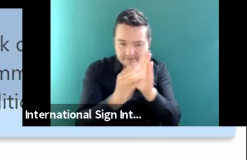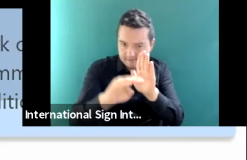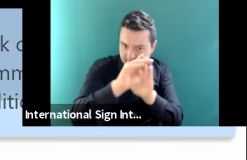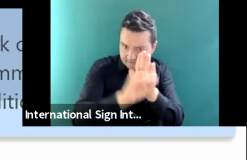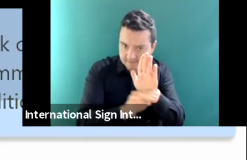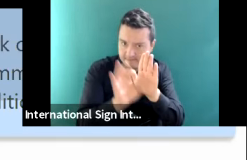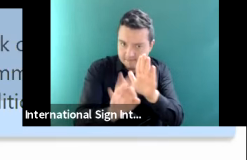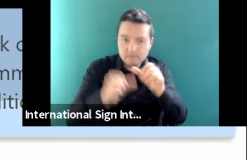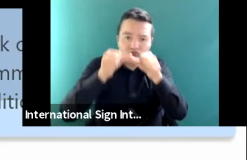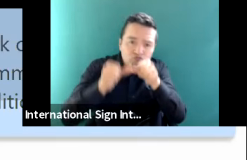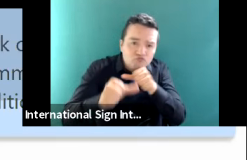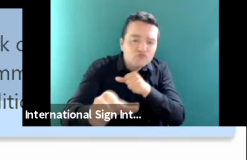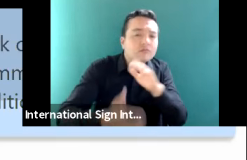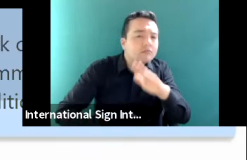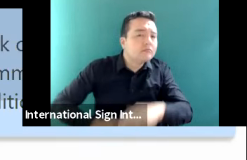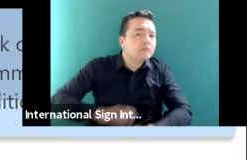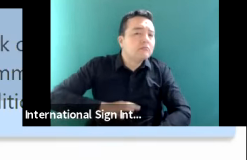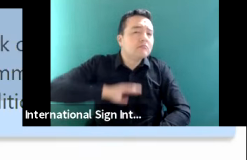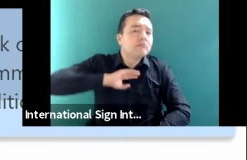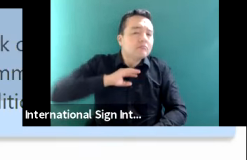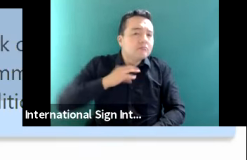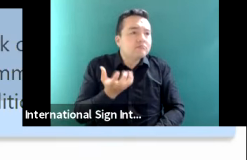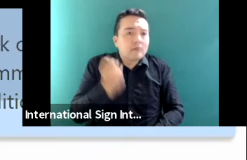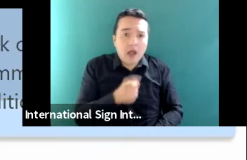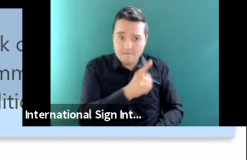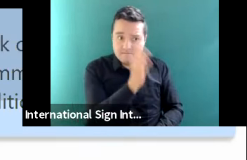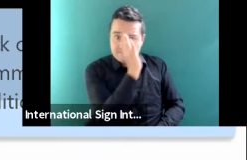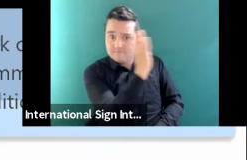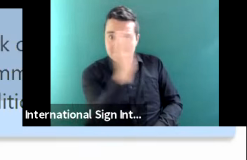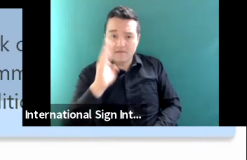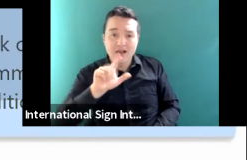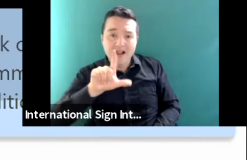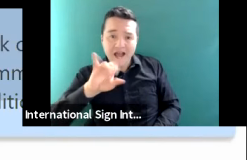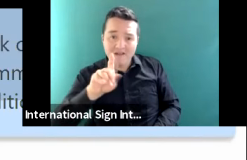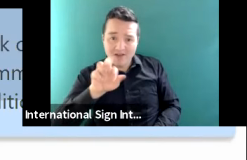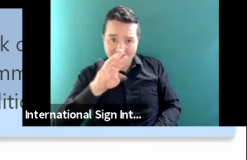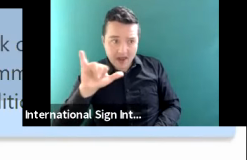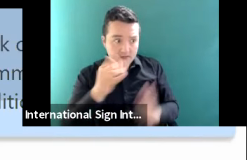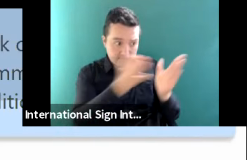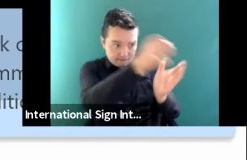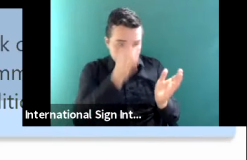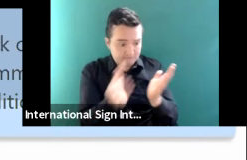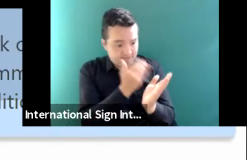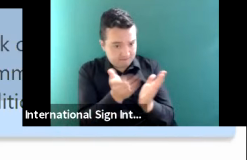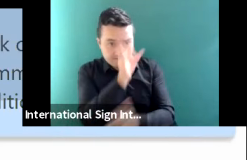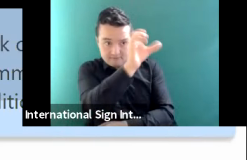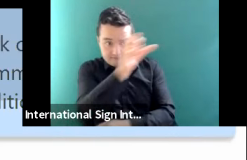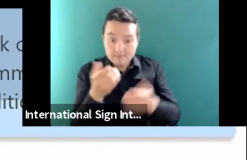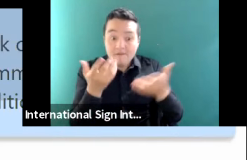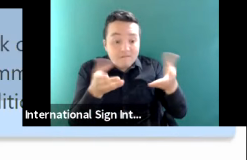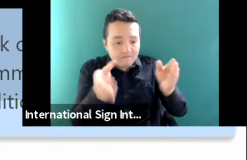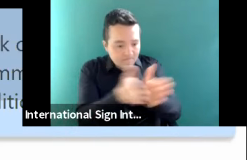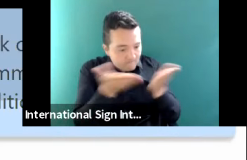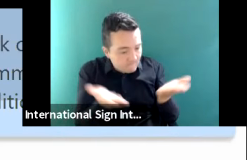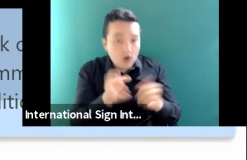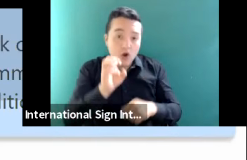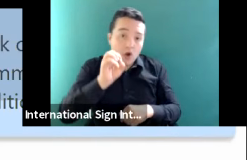How students with disabilities can access curriculum.